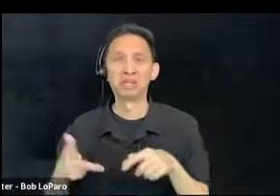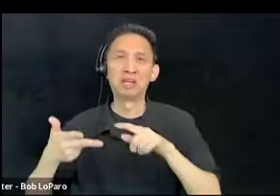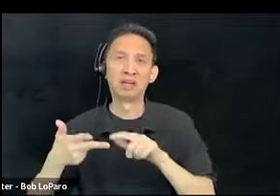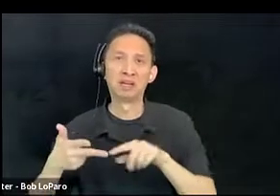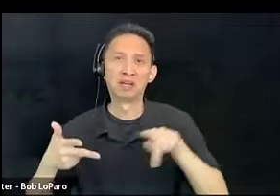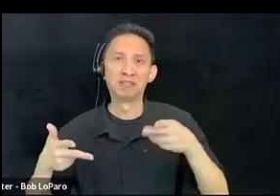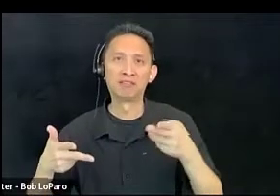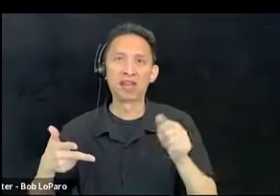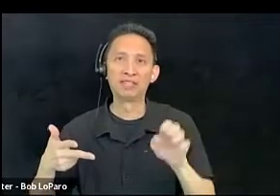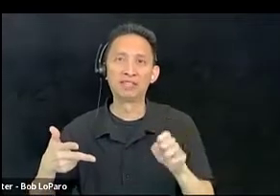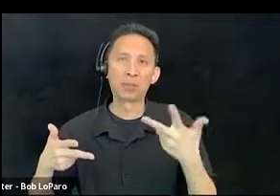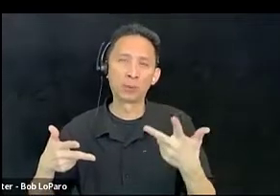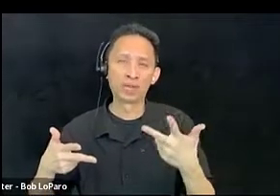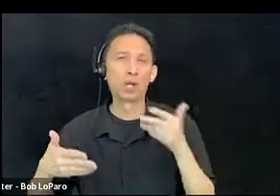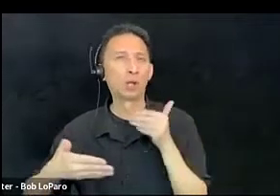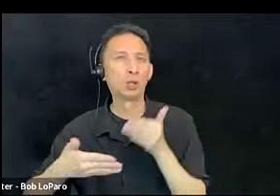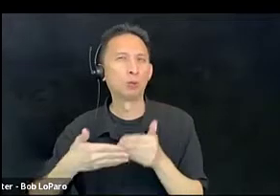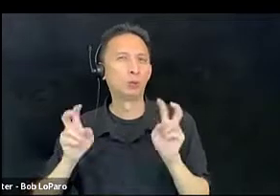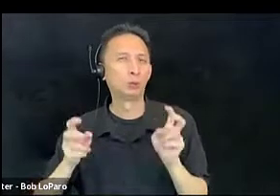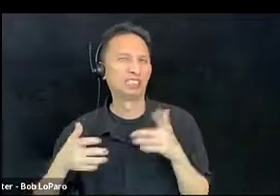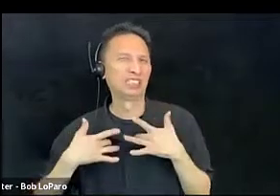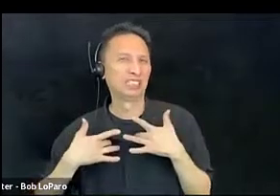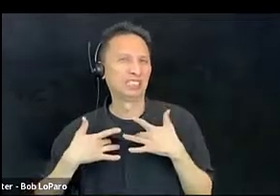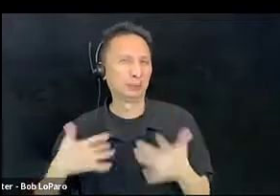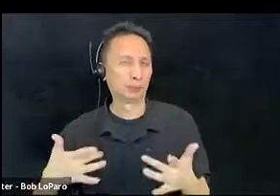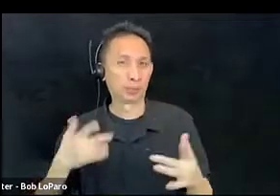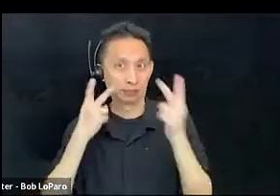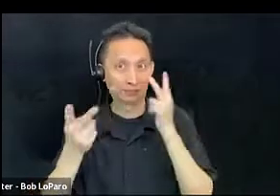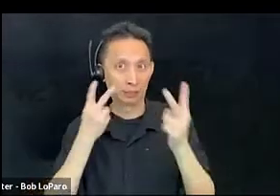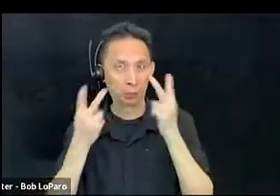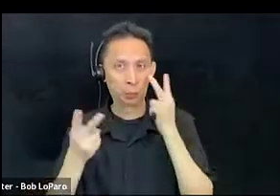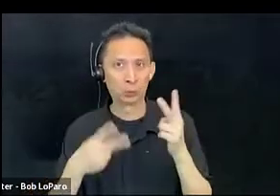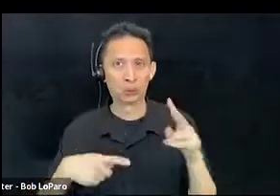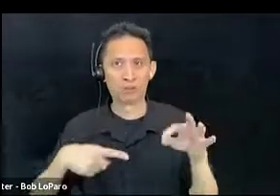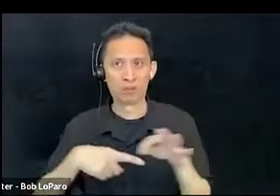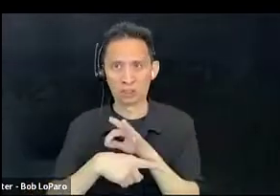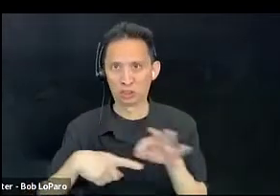is using a complex 2D iPad system like with Proloquo2Go